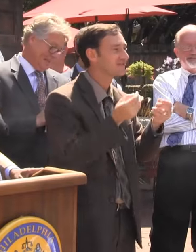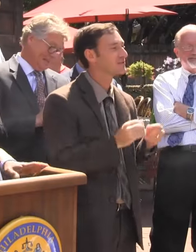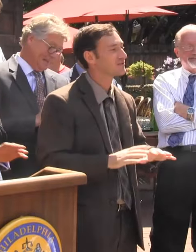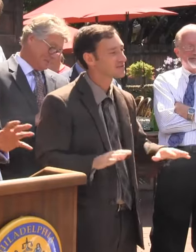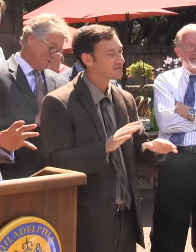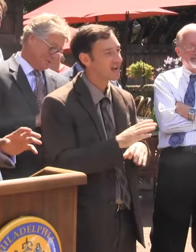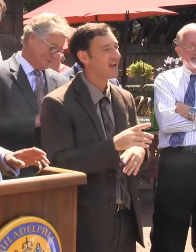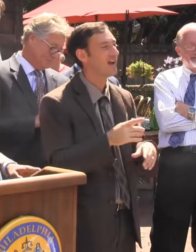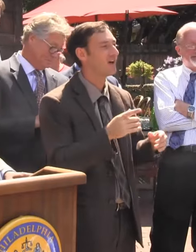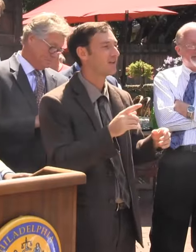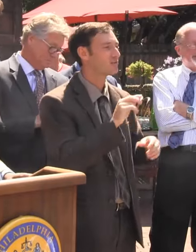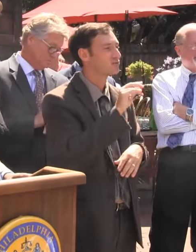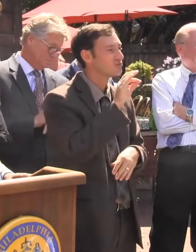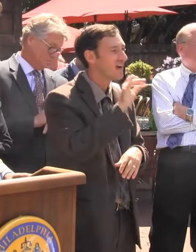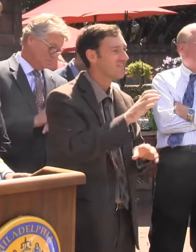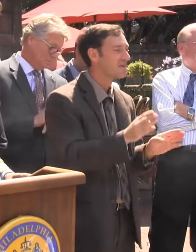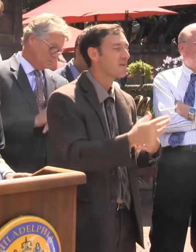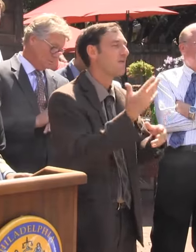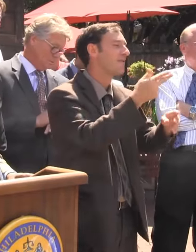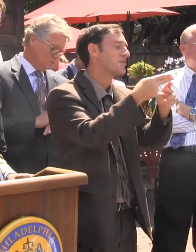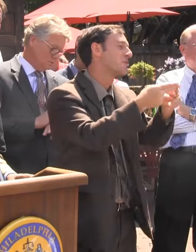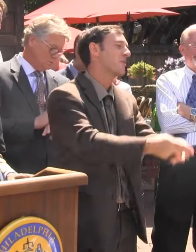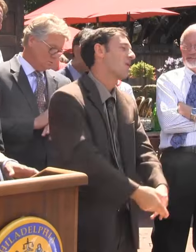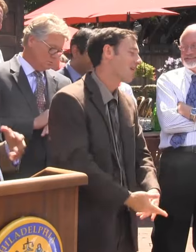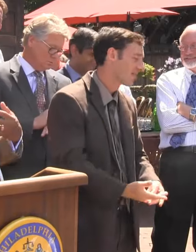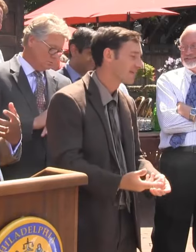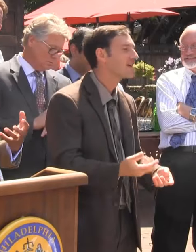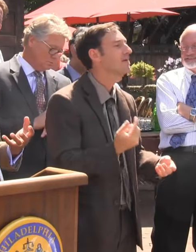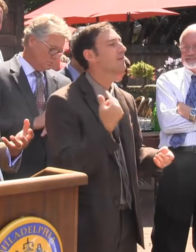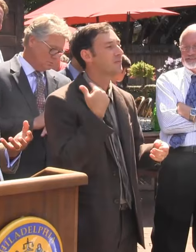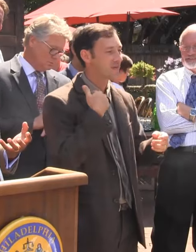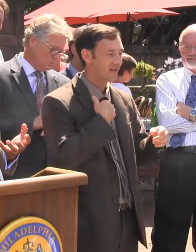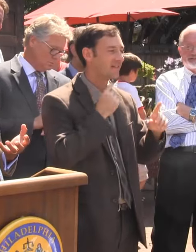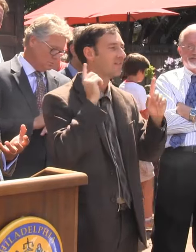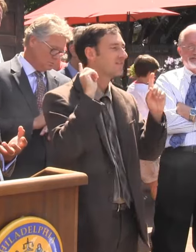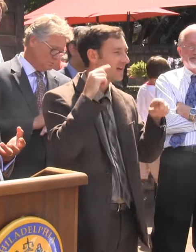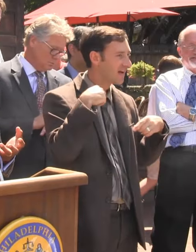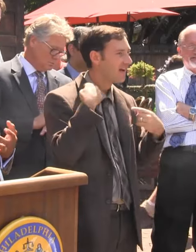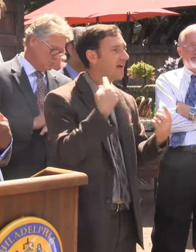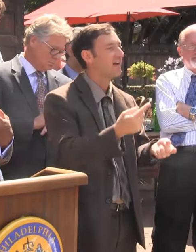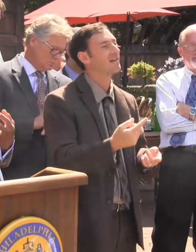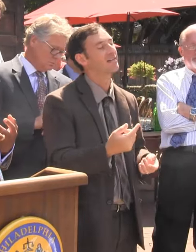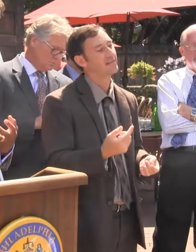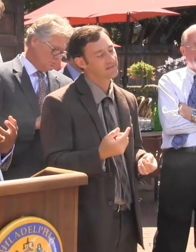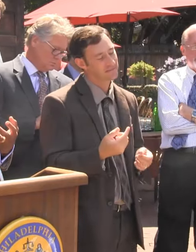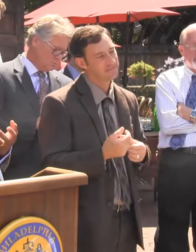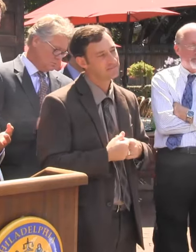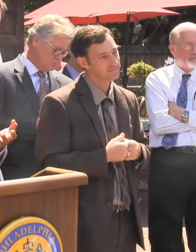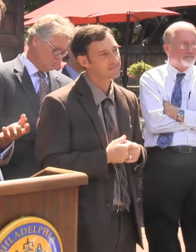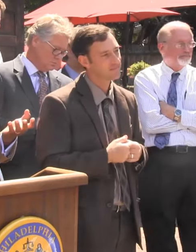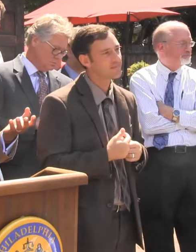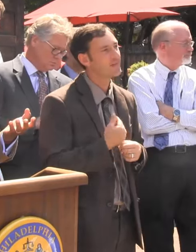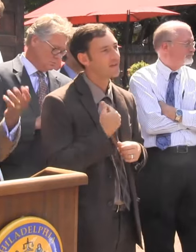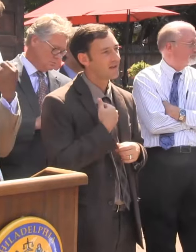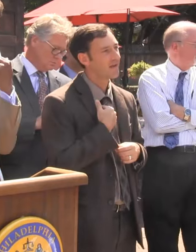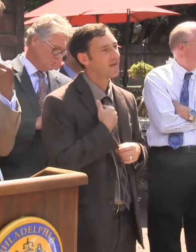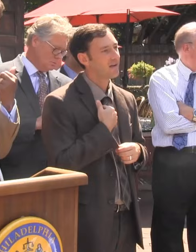traffic box whatever you want to call it. But we've had, I mean I took at the Stevie